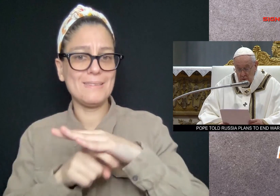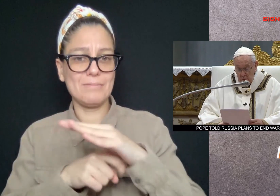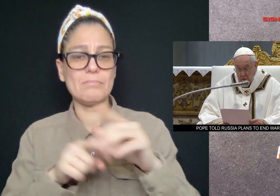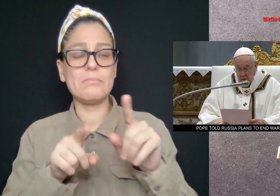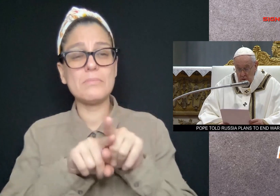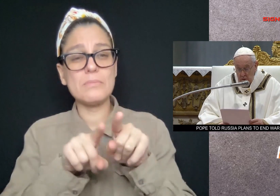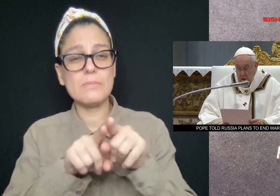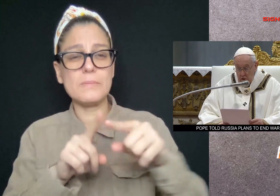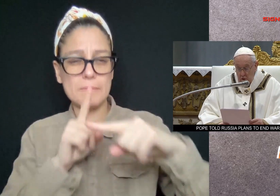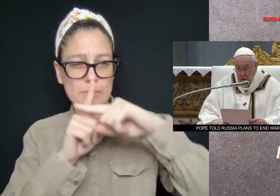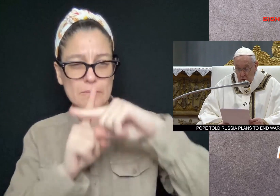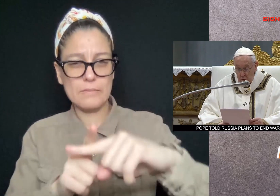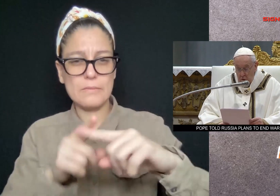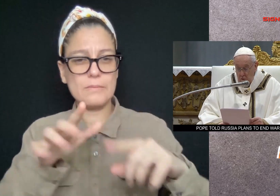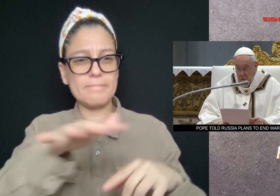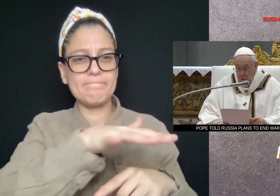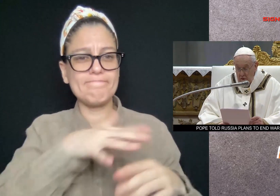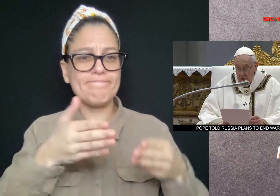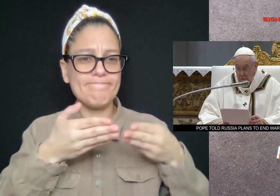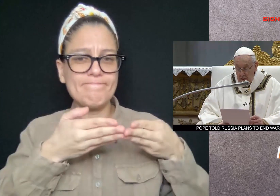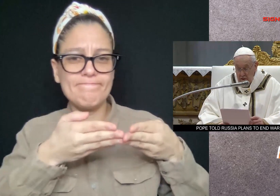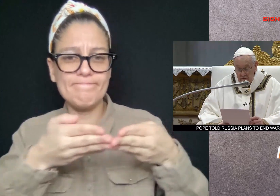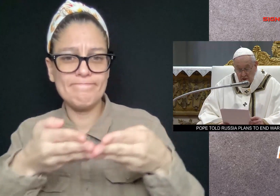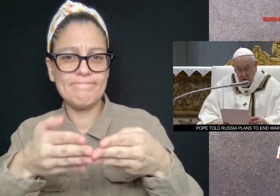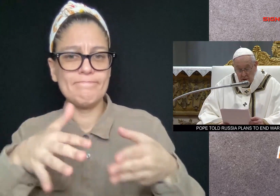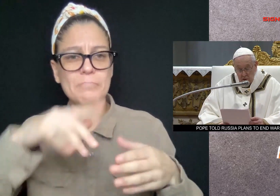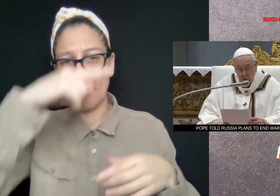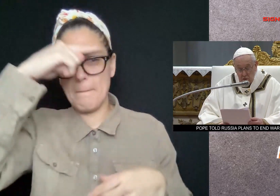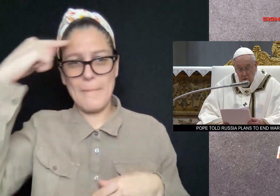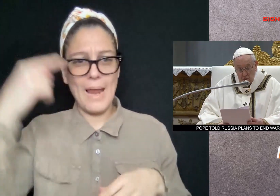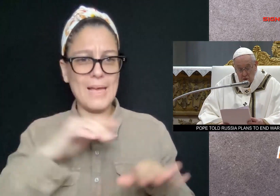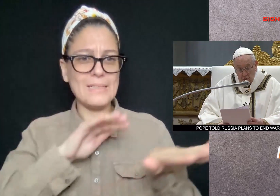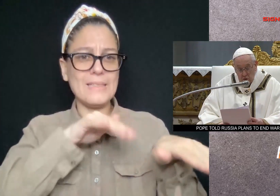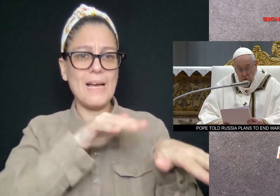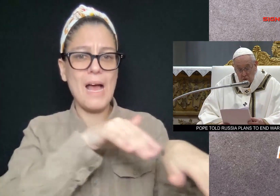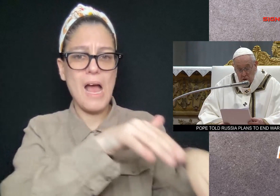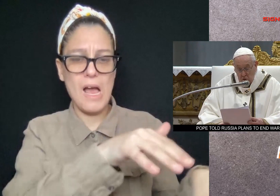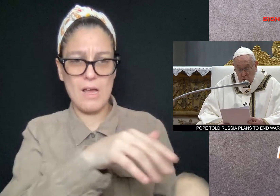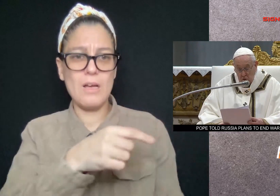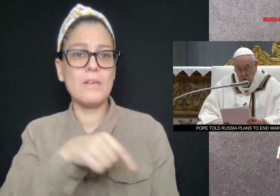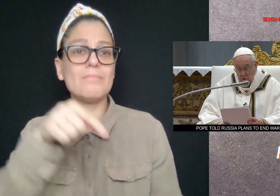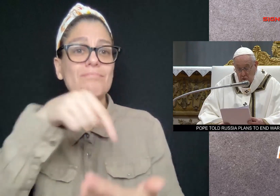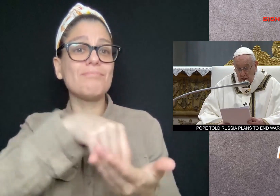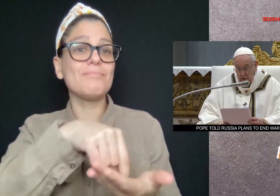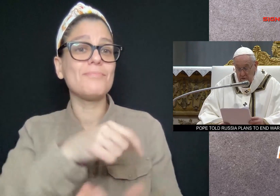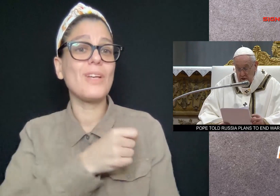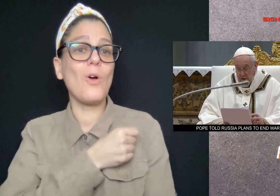in the Donbas region and the black sea port target of Odessa